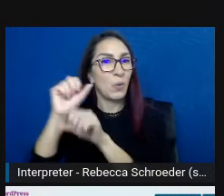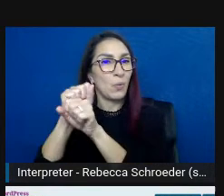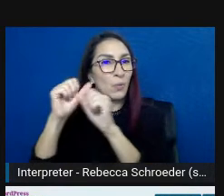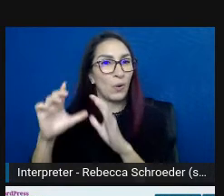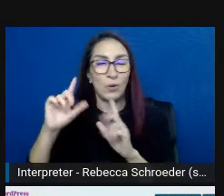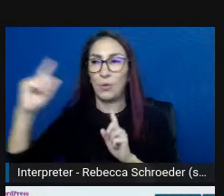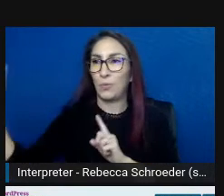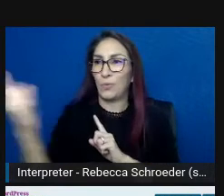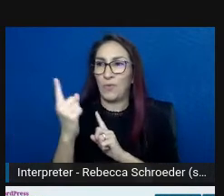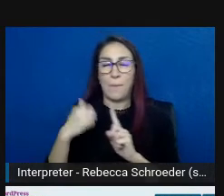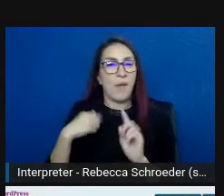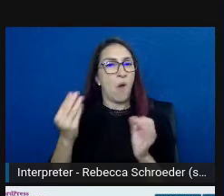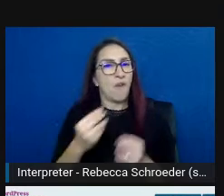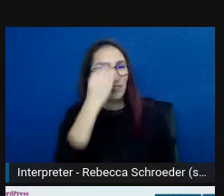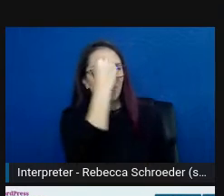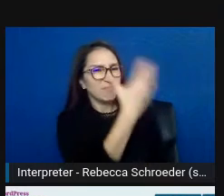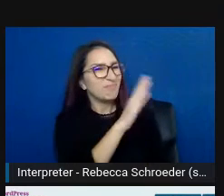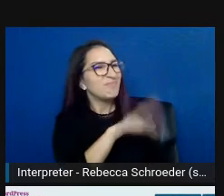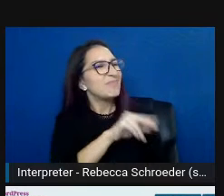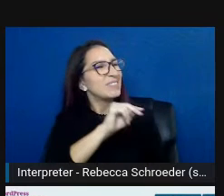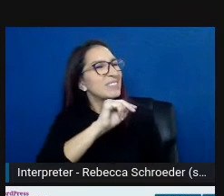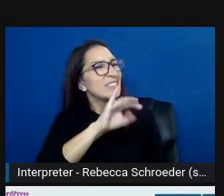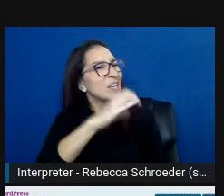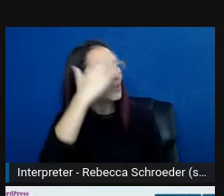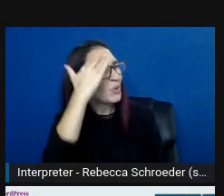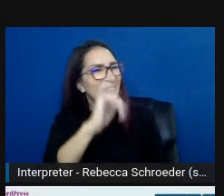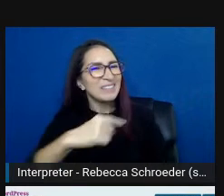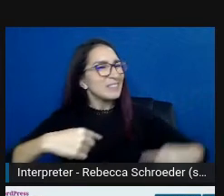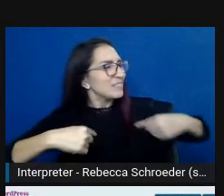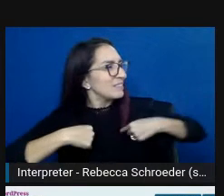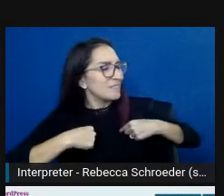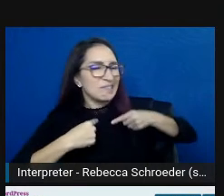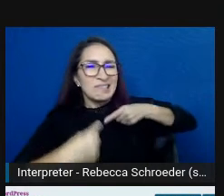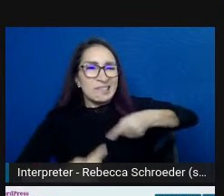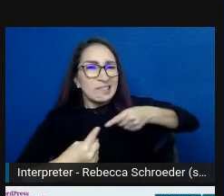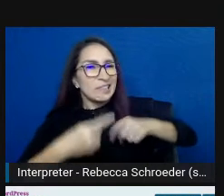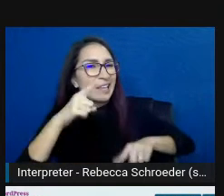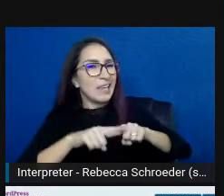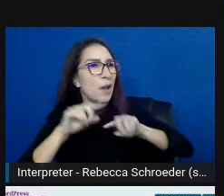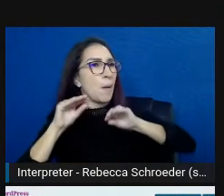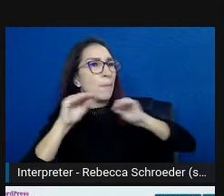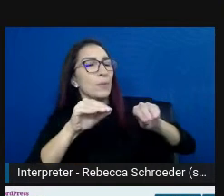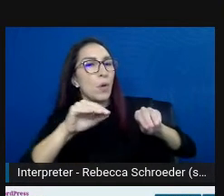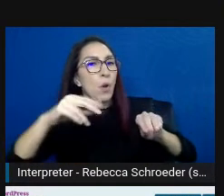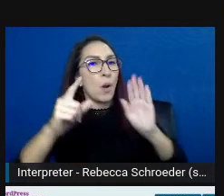"Nic, I can't install this printer because the instructions are